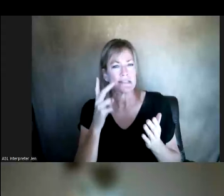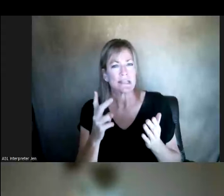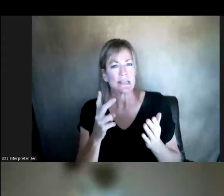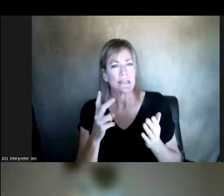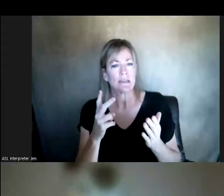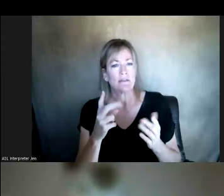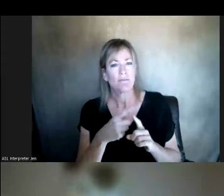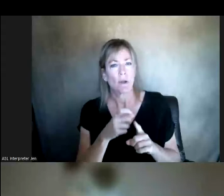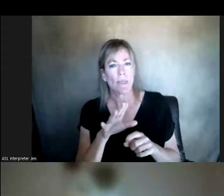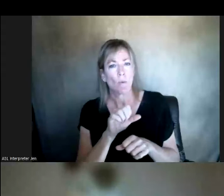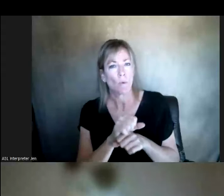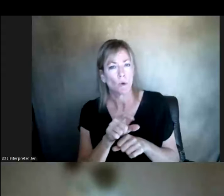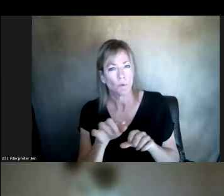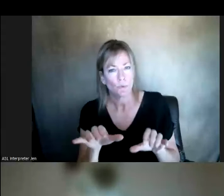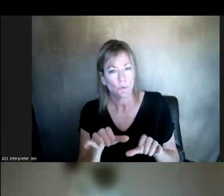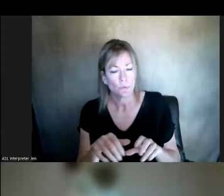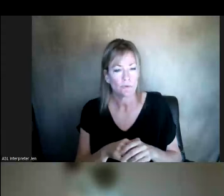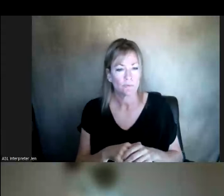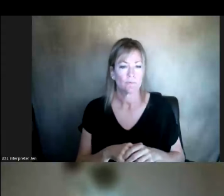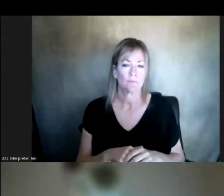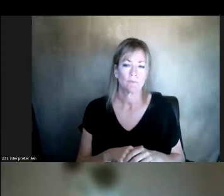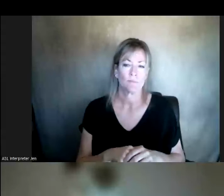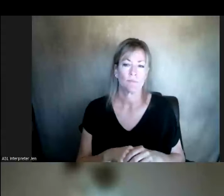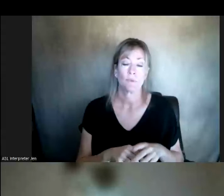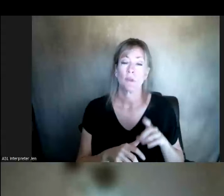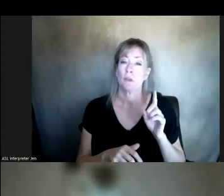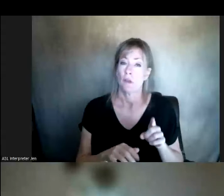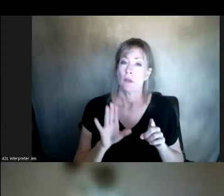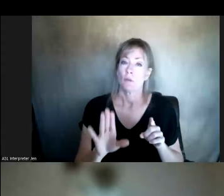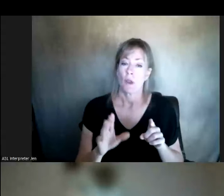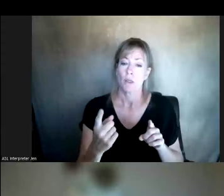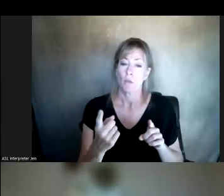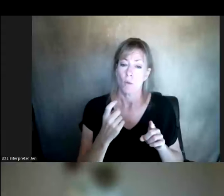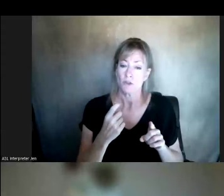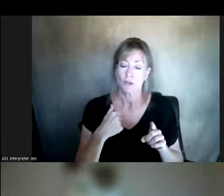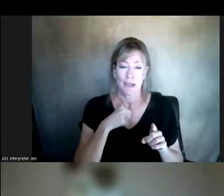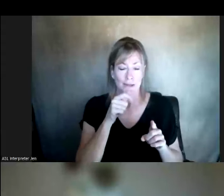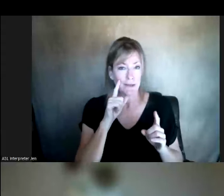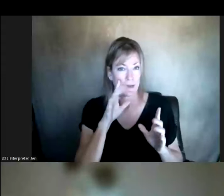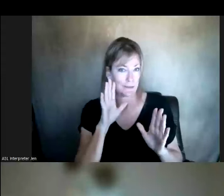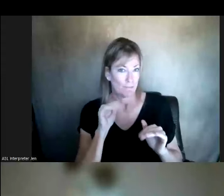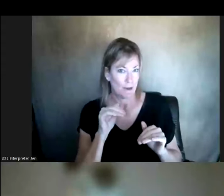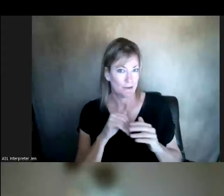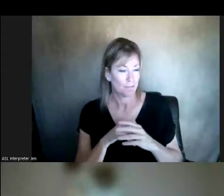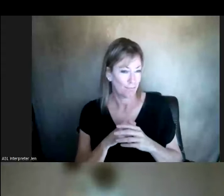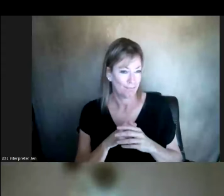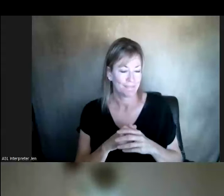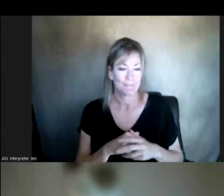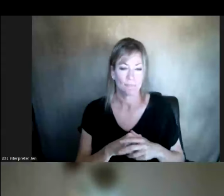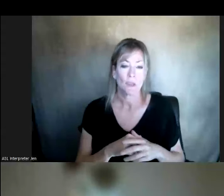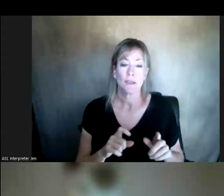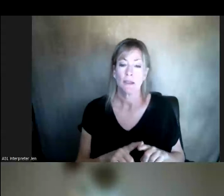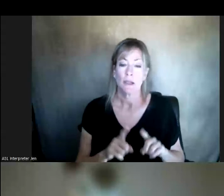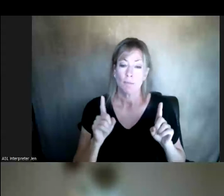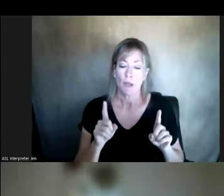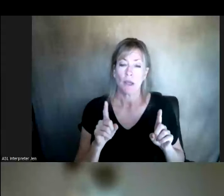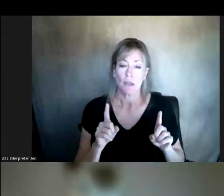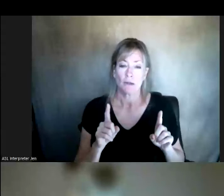: THAT IS A GREAT QUESTION THAT I WAS NOT EXPECTING. IT IS A